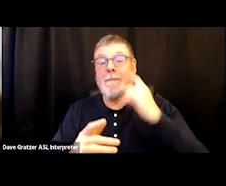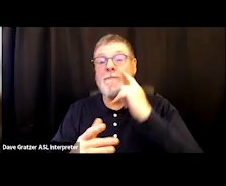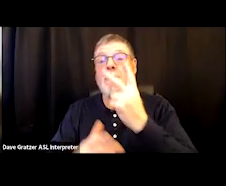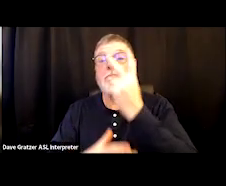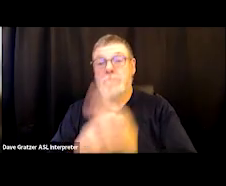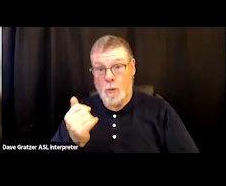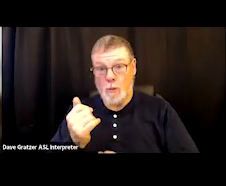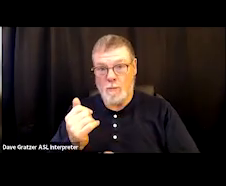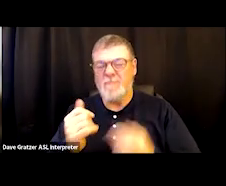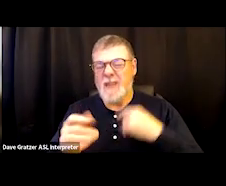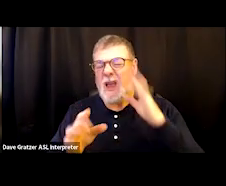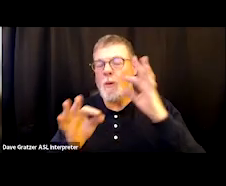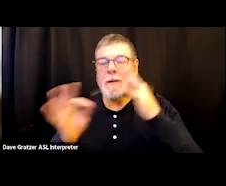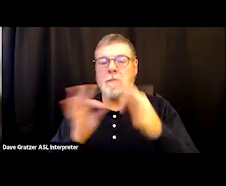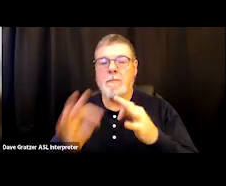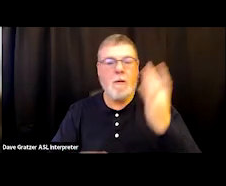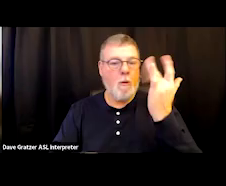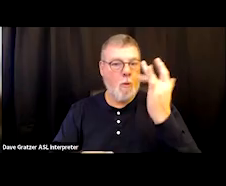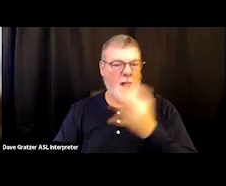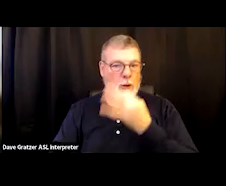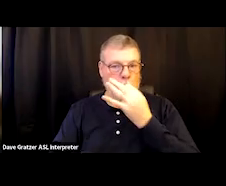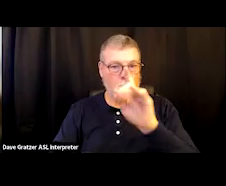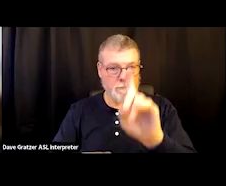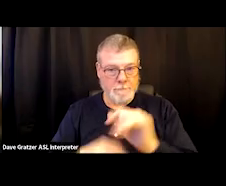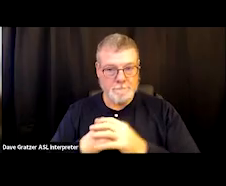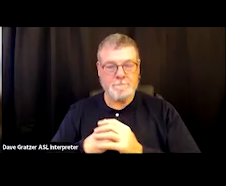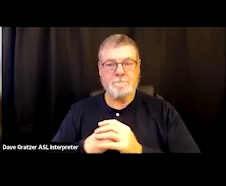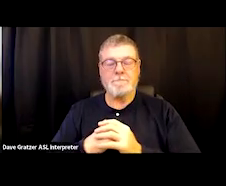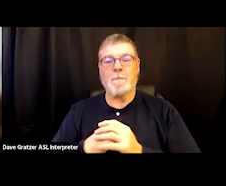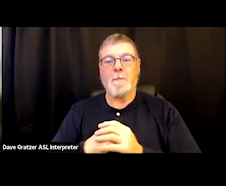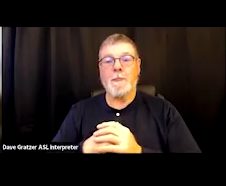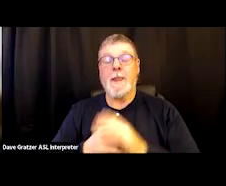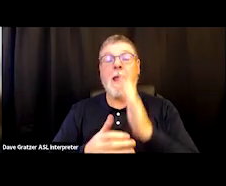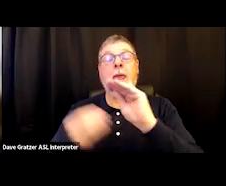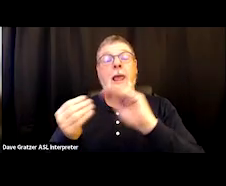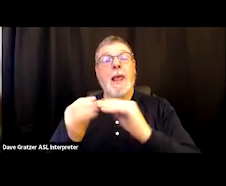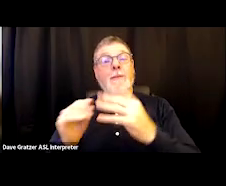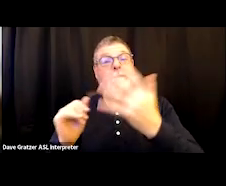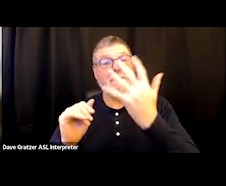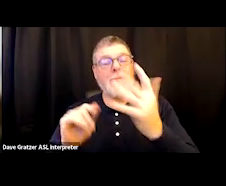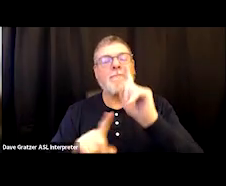and we'll talk about that in a minute. In section five, that's asking questions about